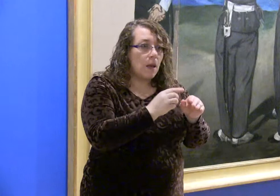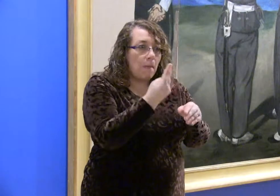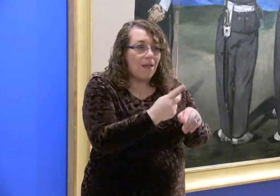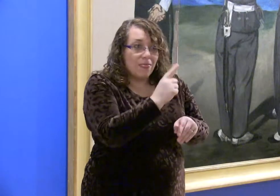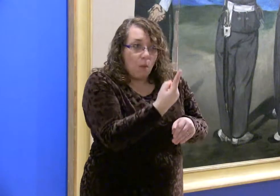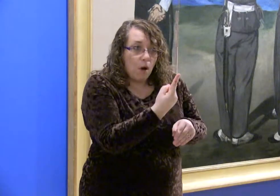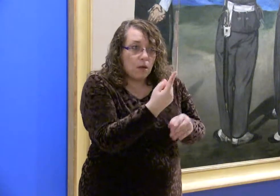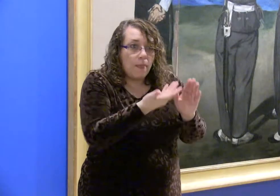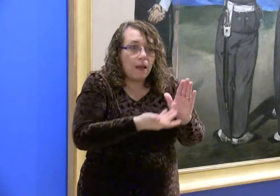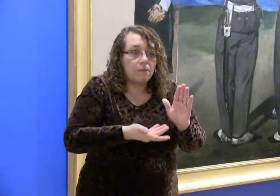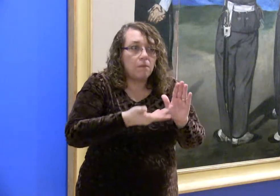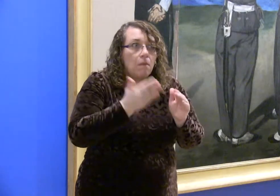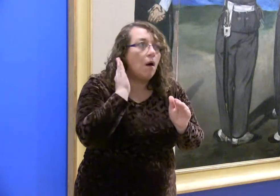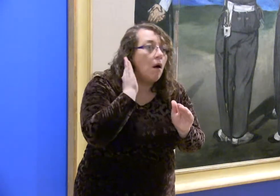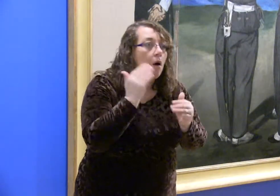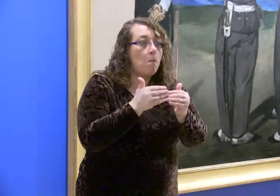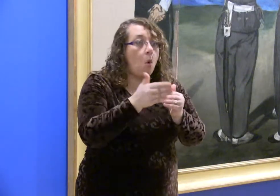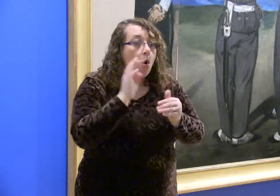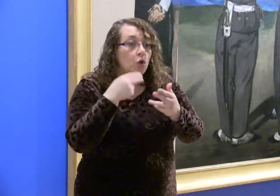The two other paintings are illustrated